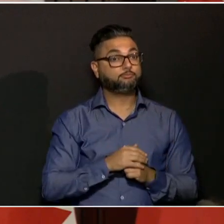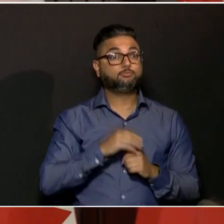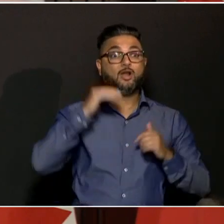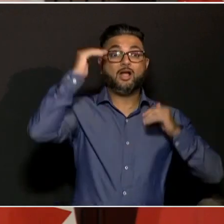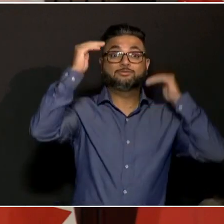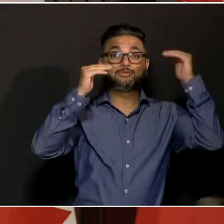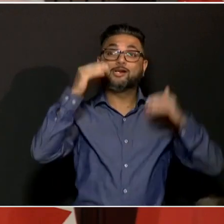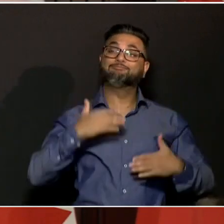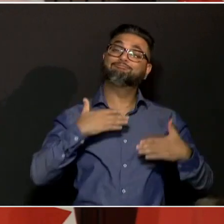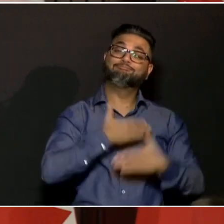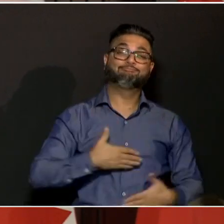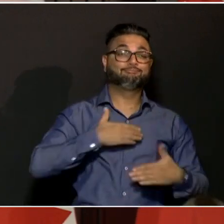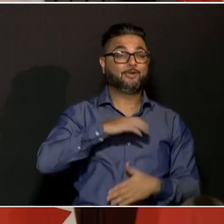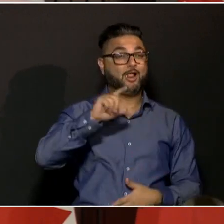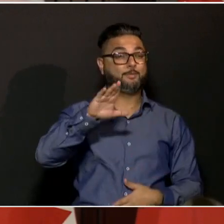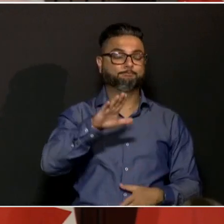the closure of all adult entertainment clubs